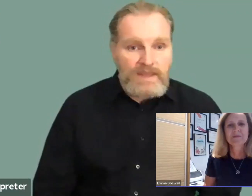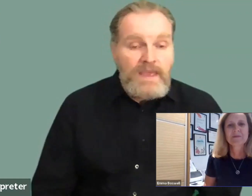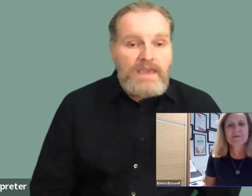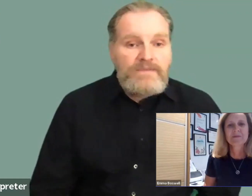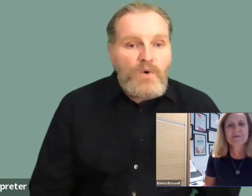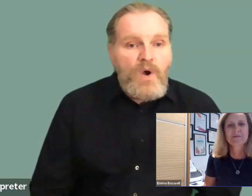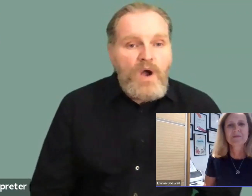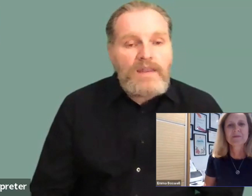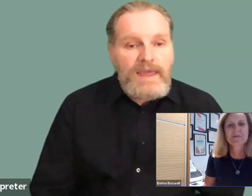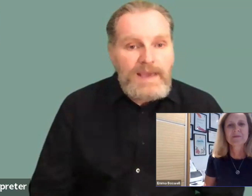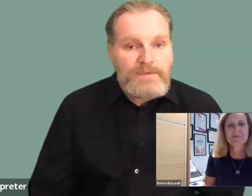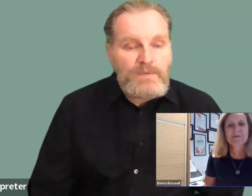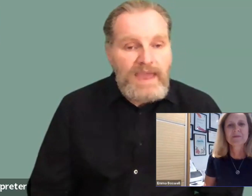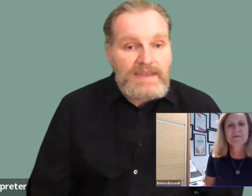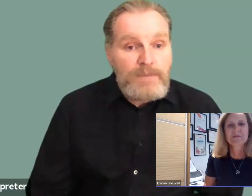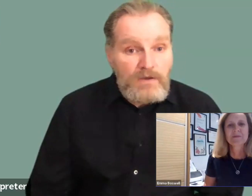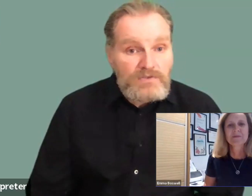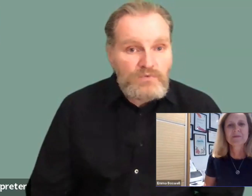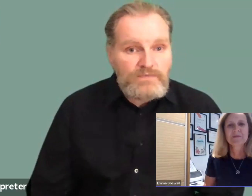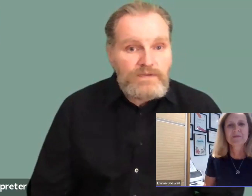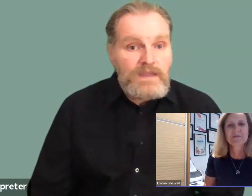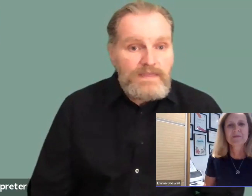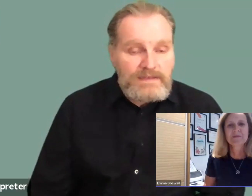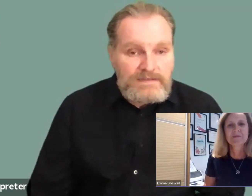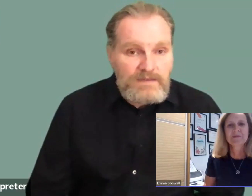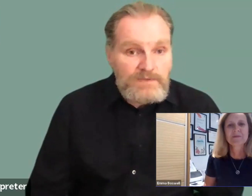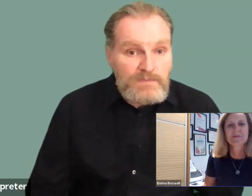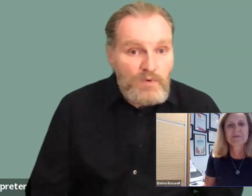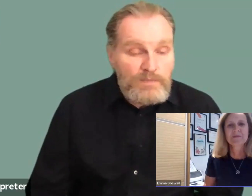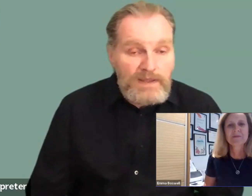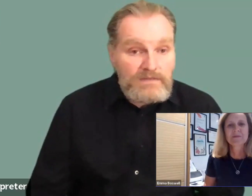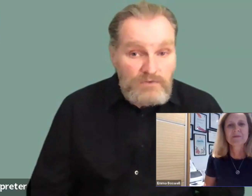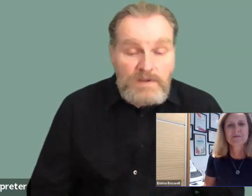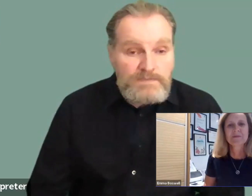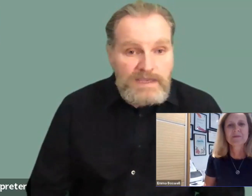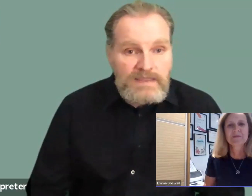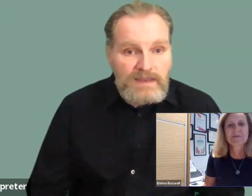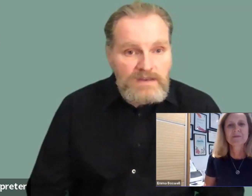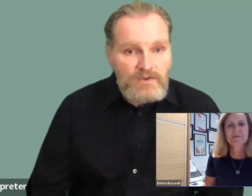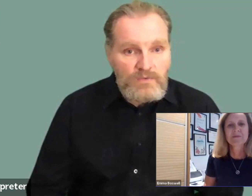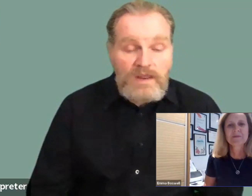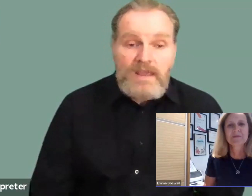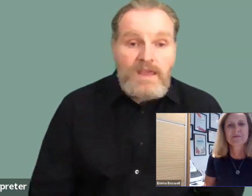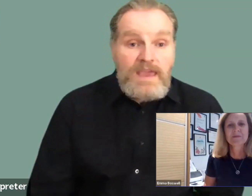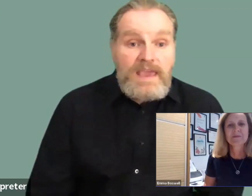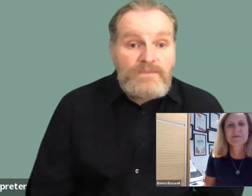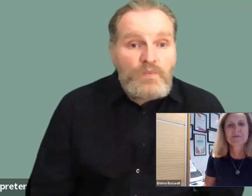okay. If you're unhappy with any part of that support plan, you must make that known. If you